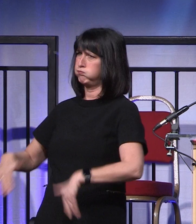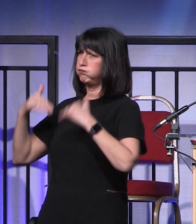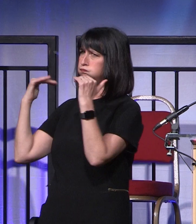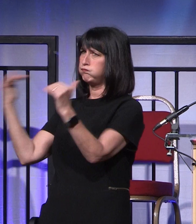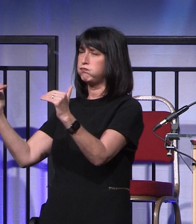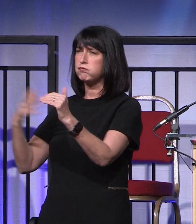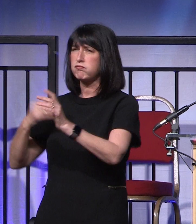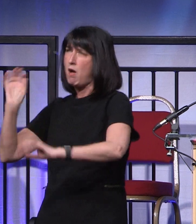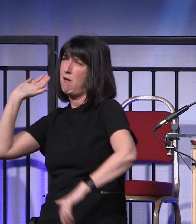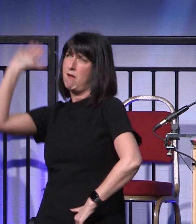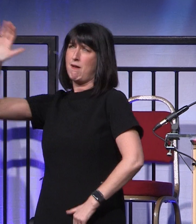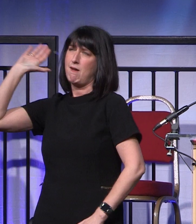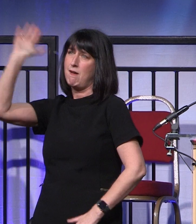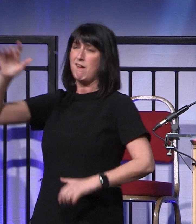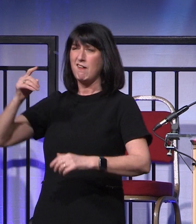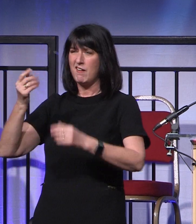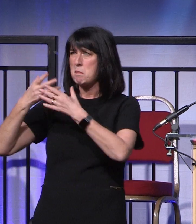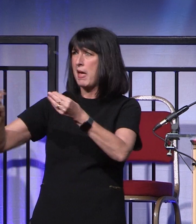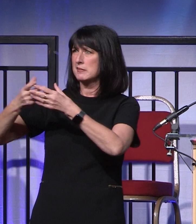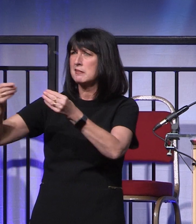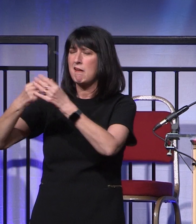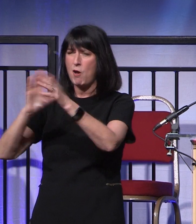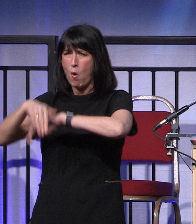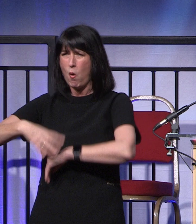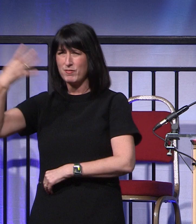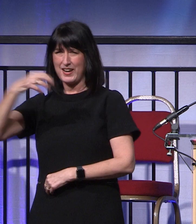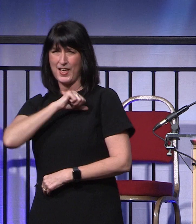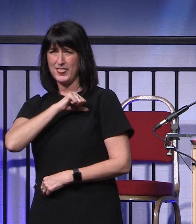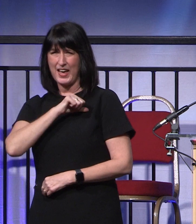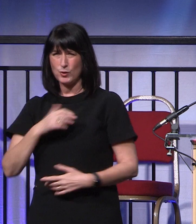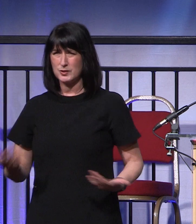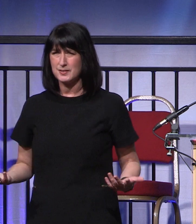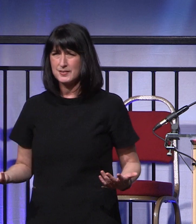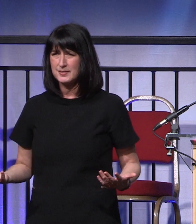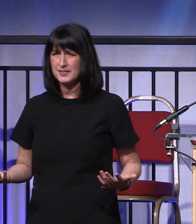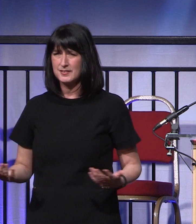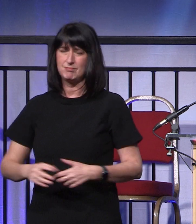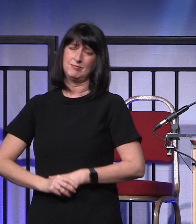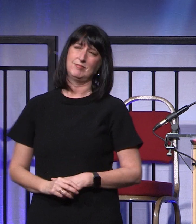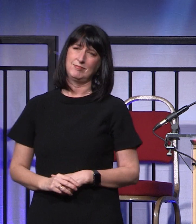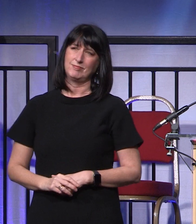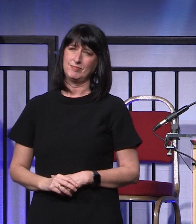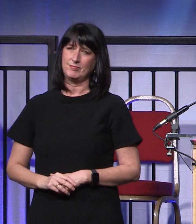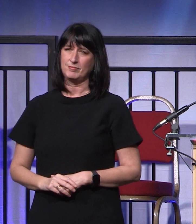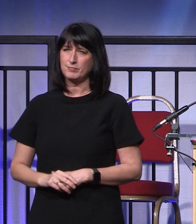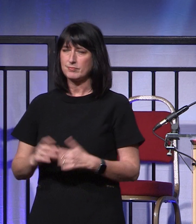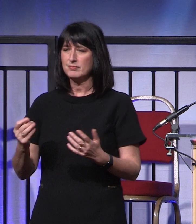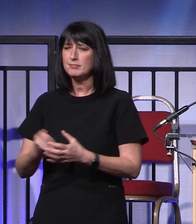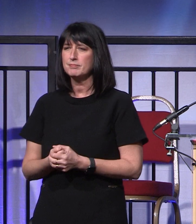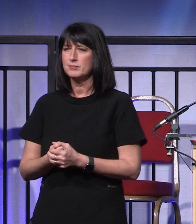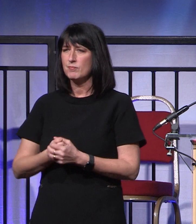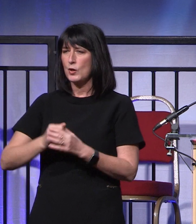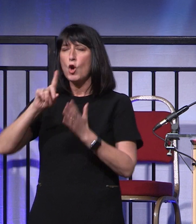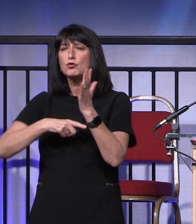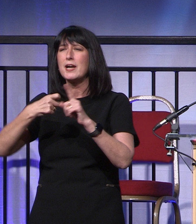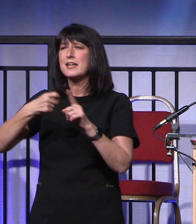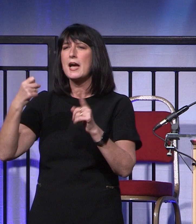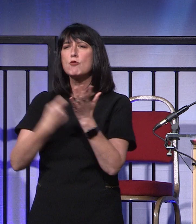missed over 9,000 shots in his career JK Rowling had 12 major publishers